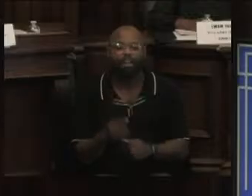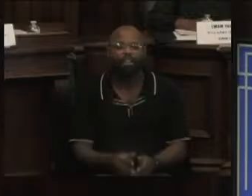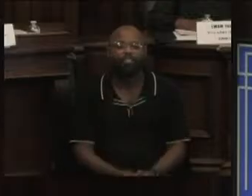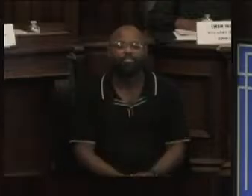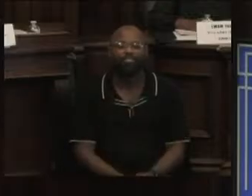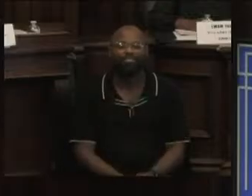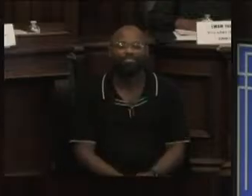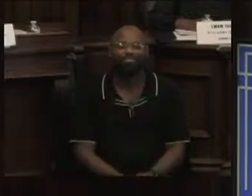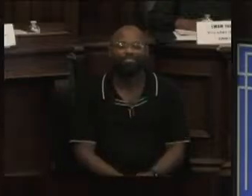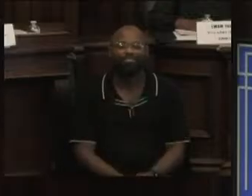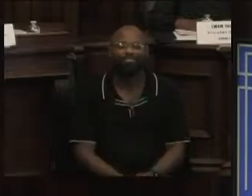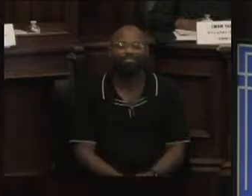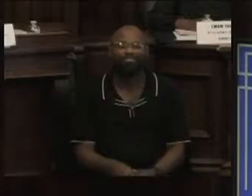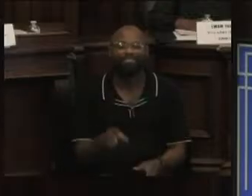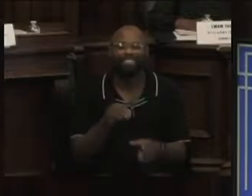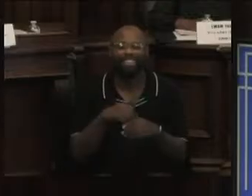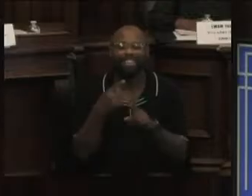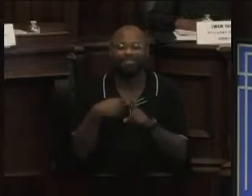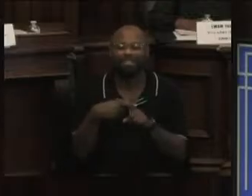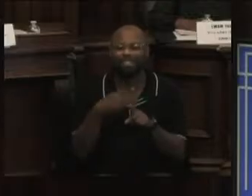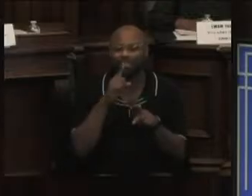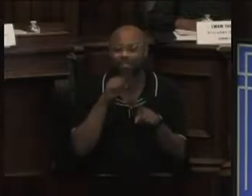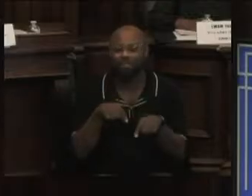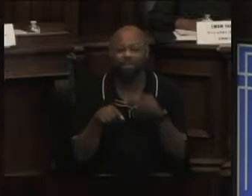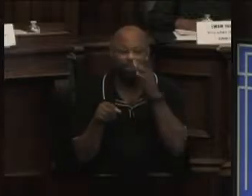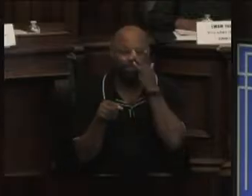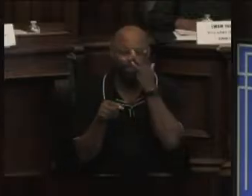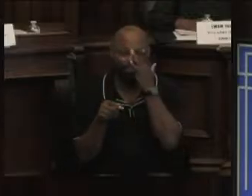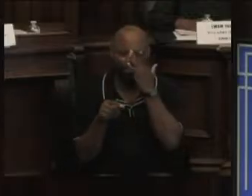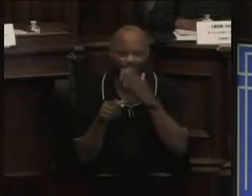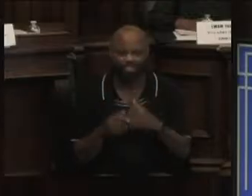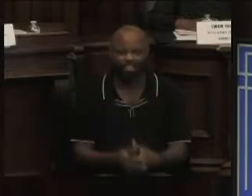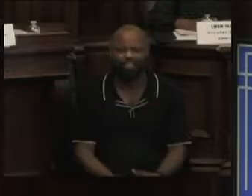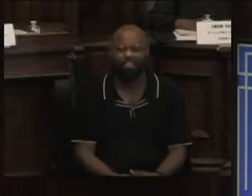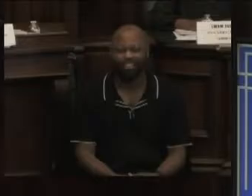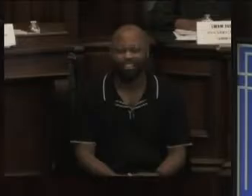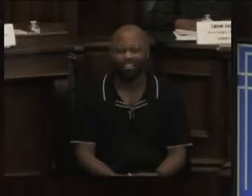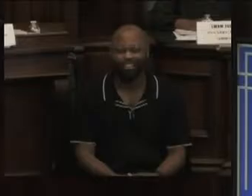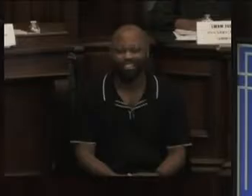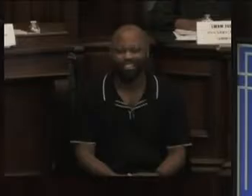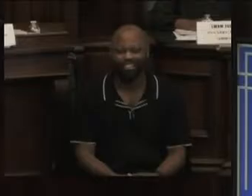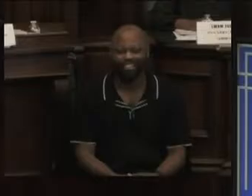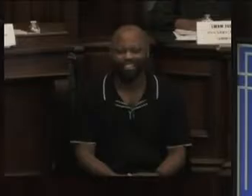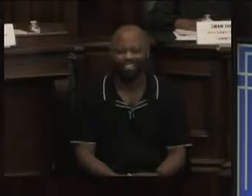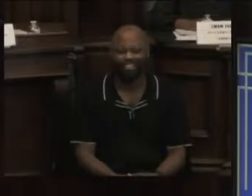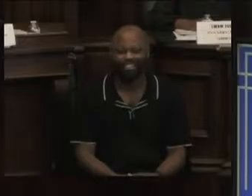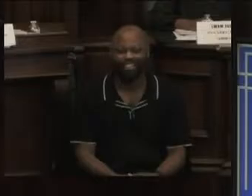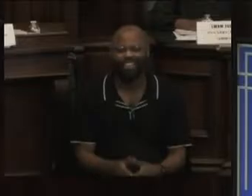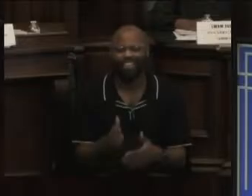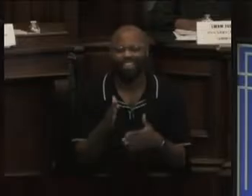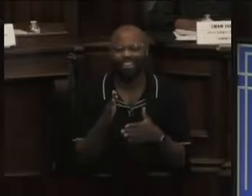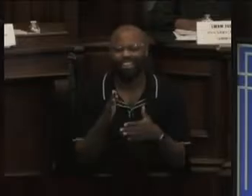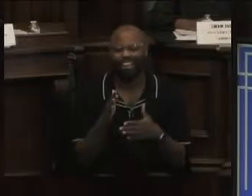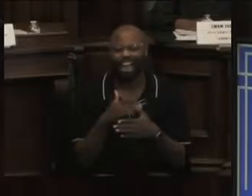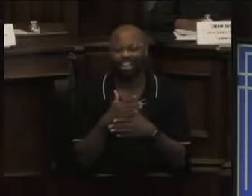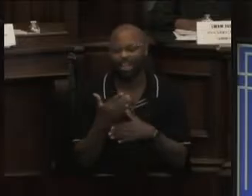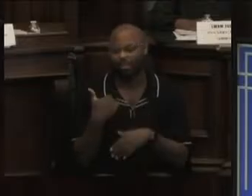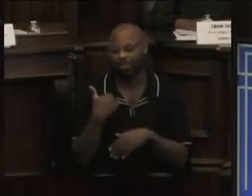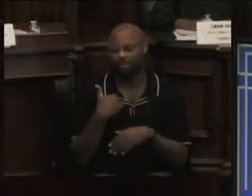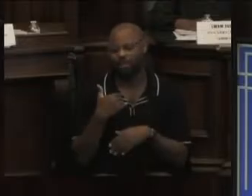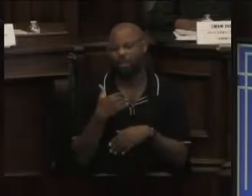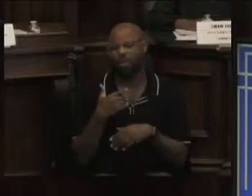analysis, but it's in the. It's